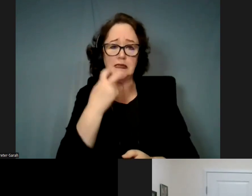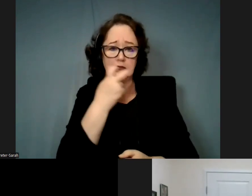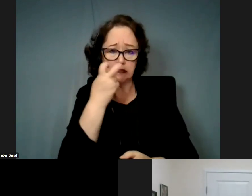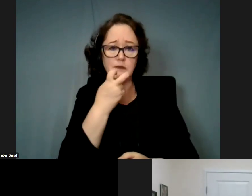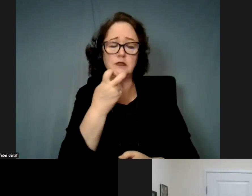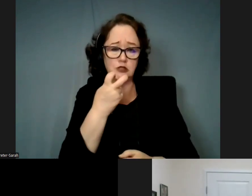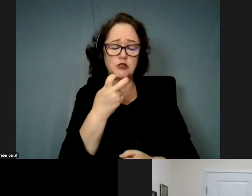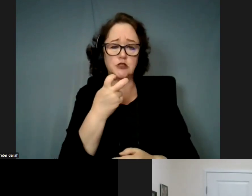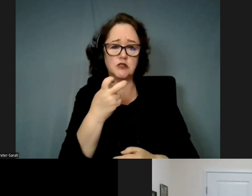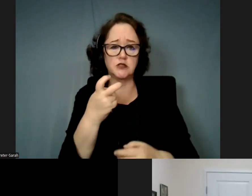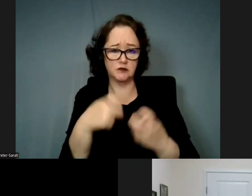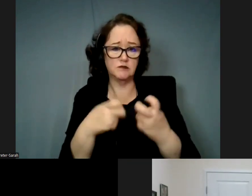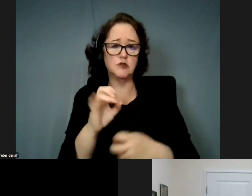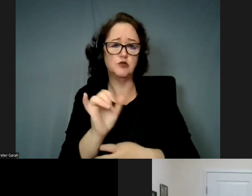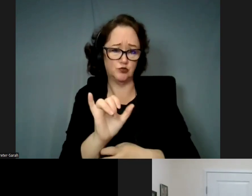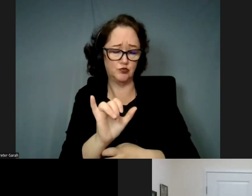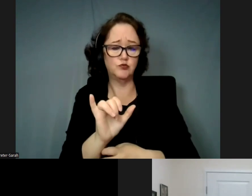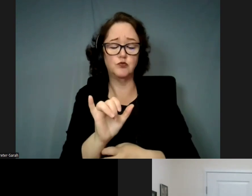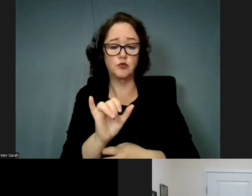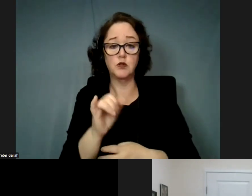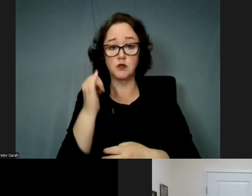any of the other panelists cannot understand me at any